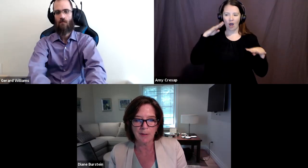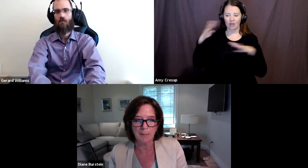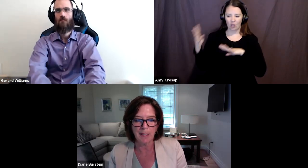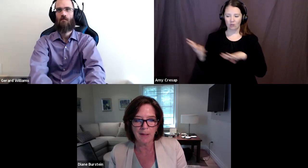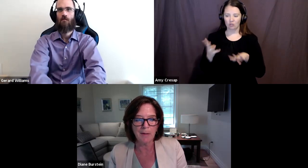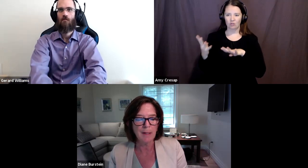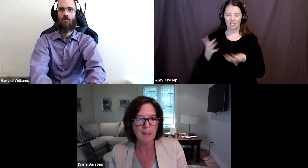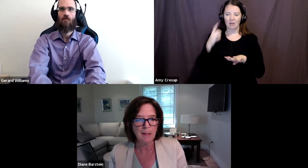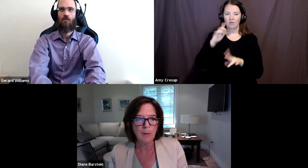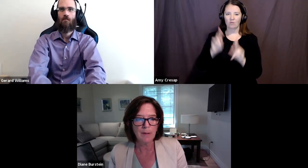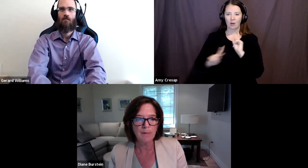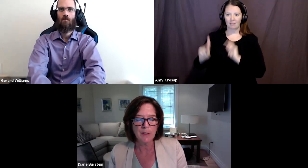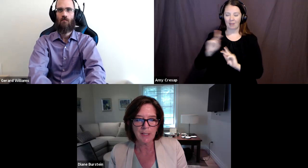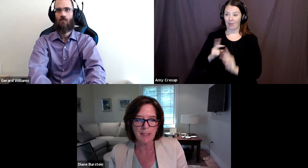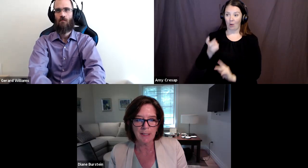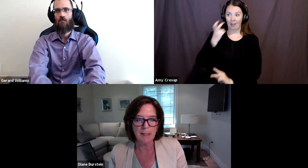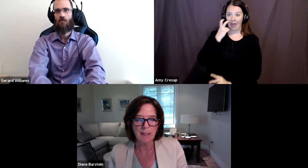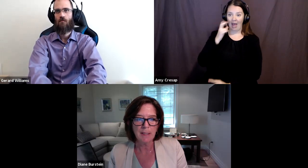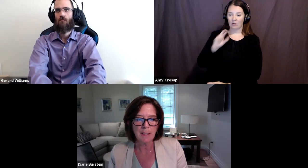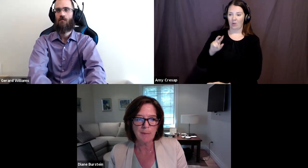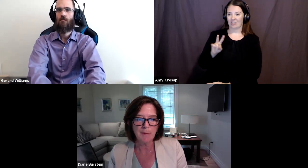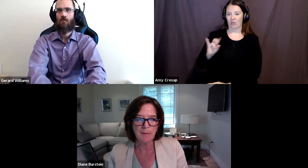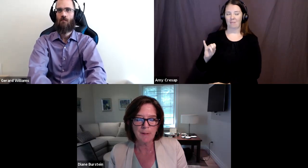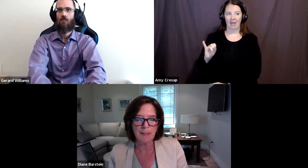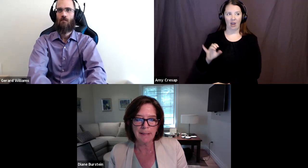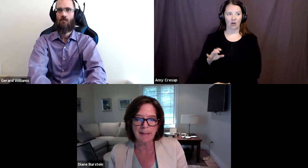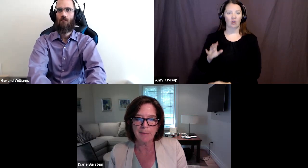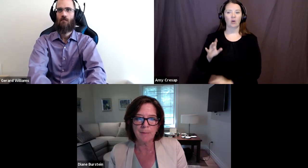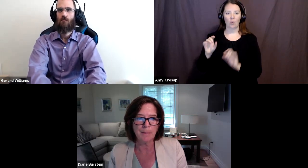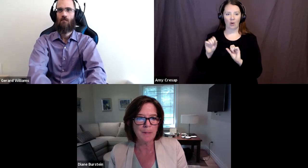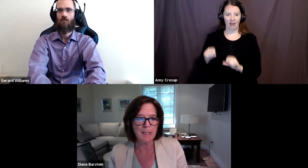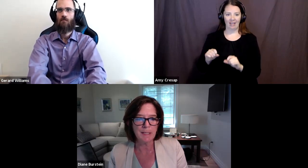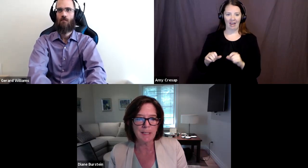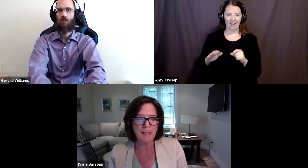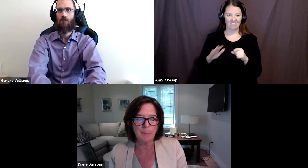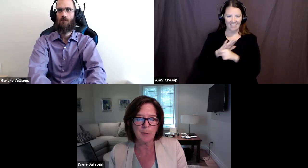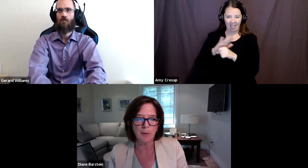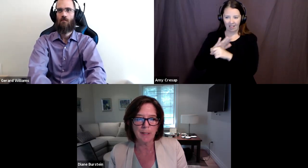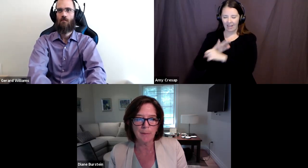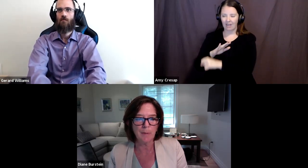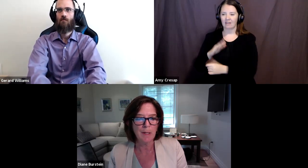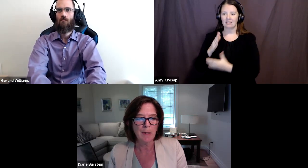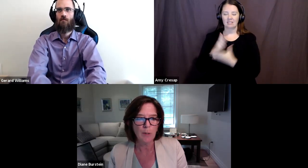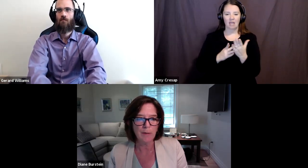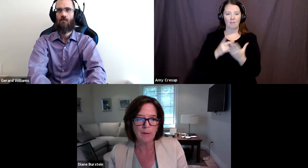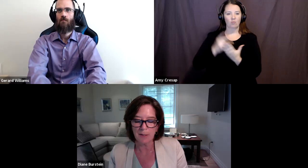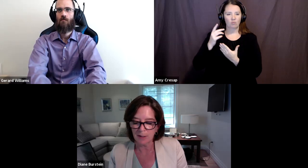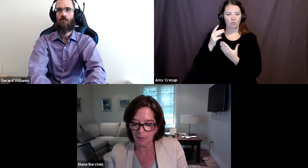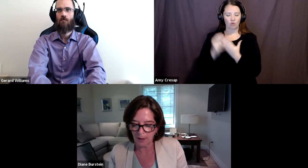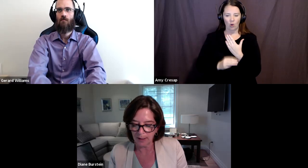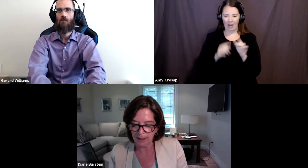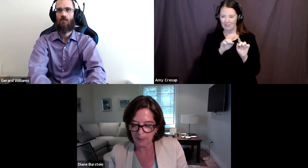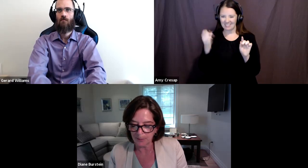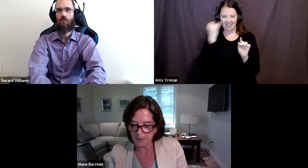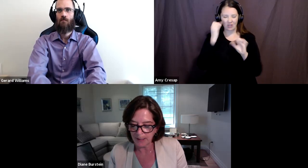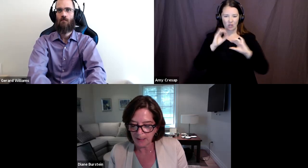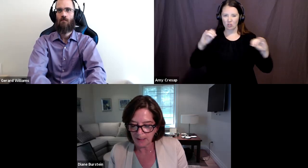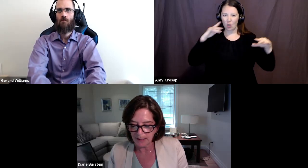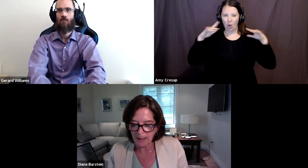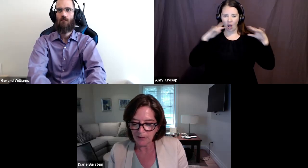impaired where it fills in some of the places in a program where there is no audio.